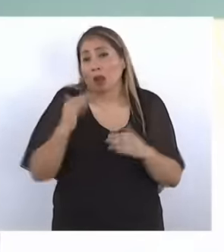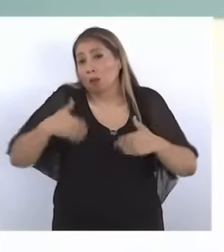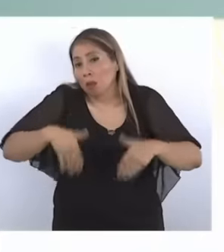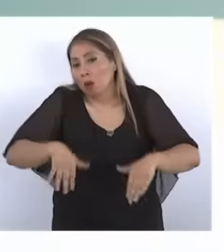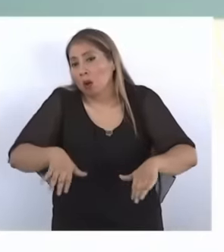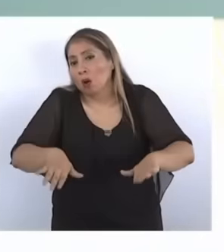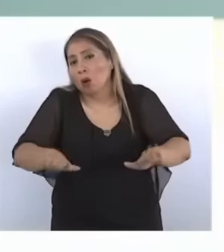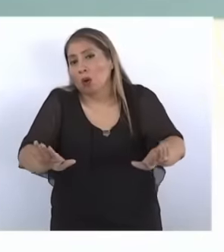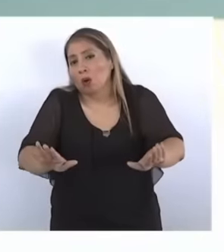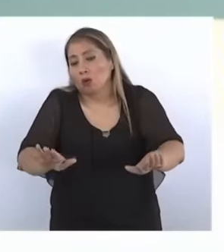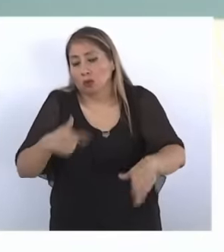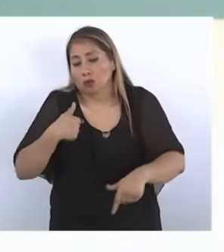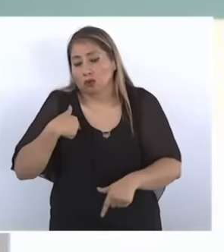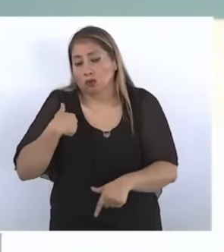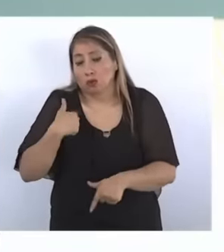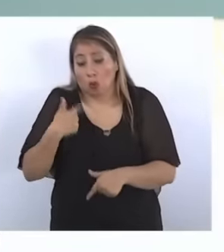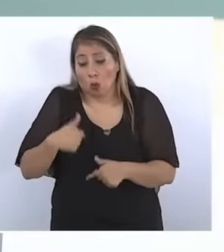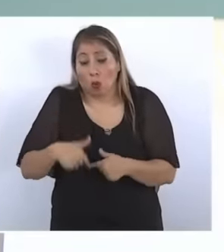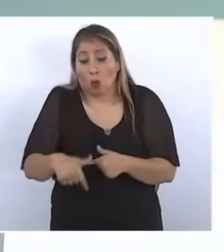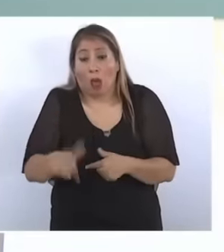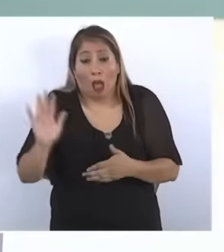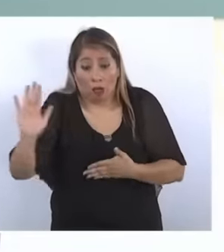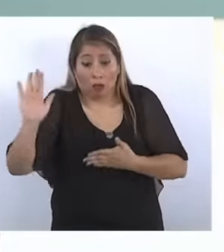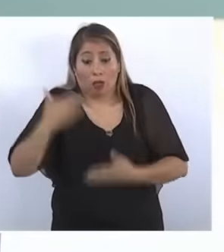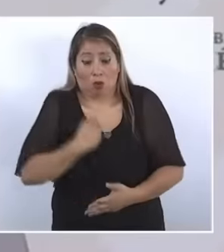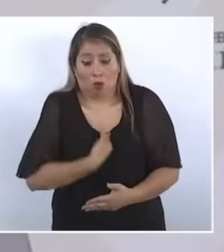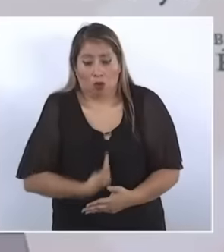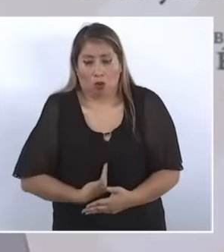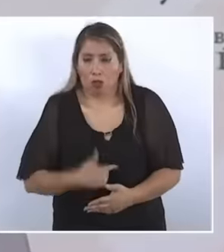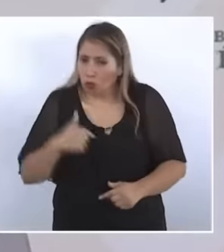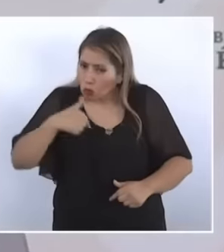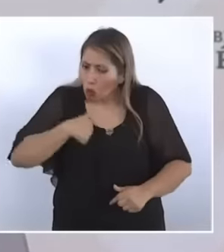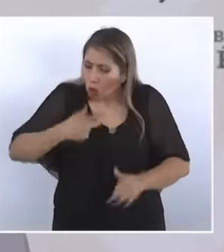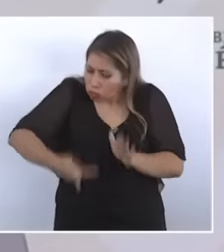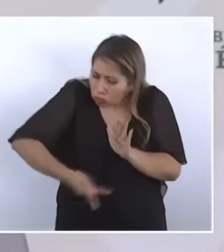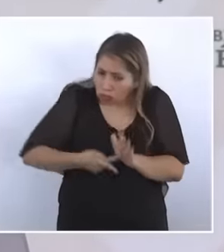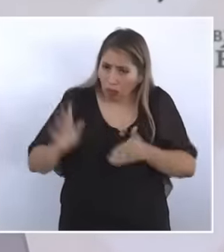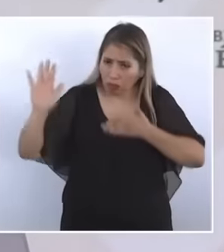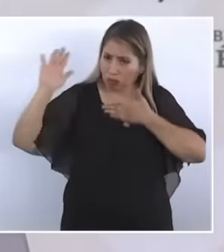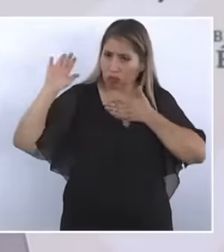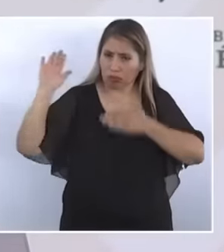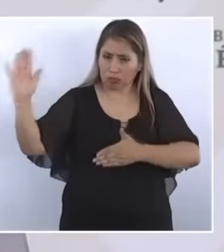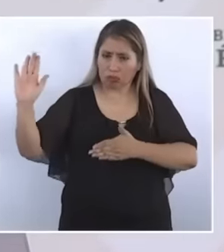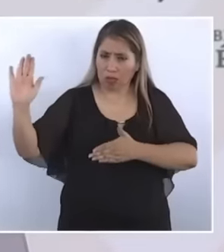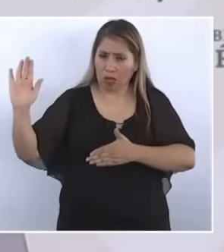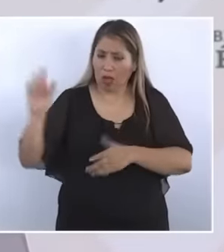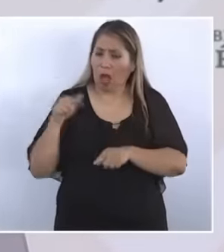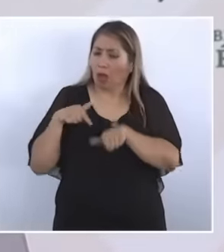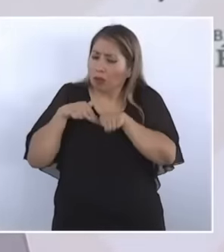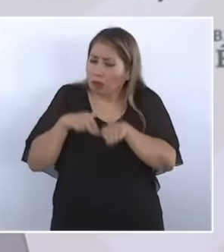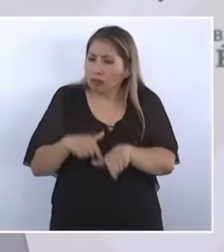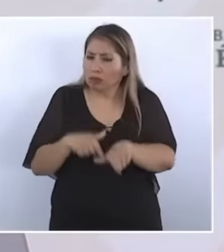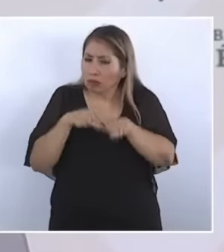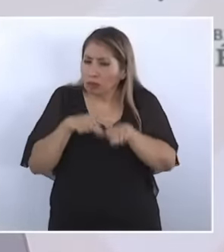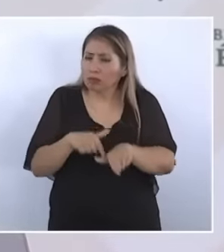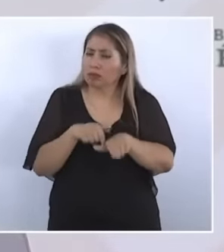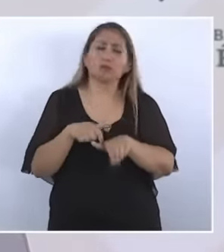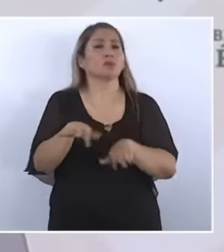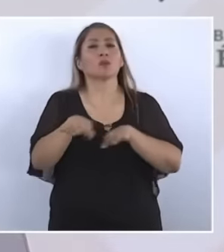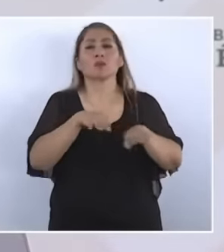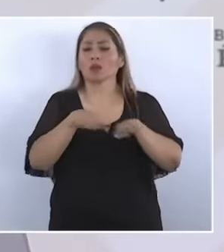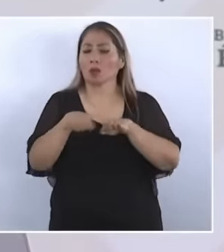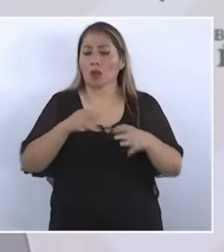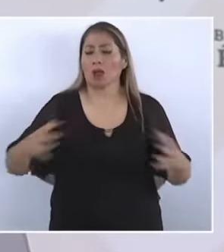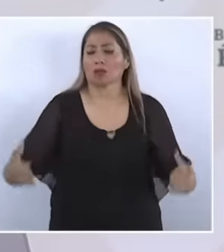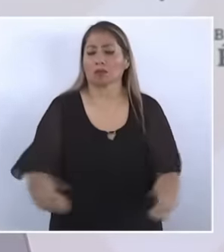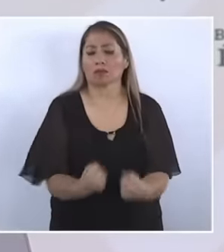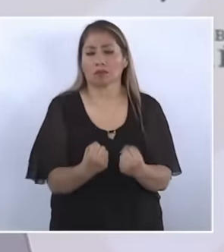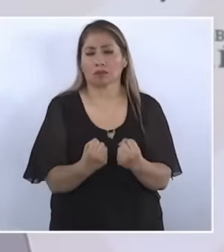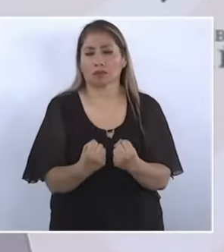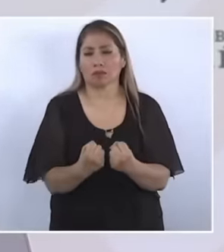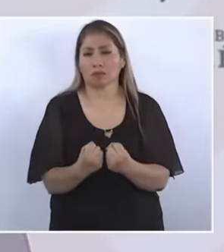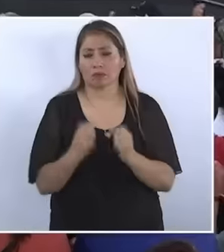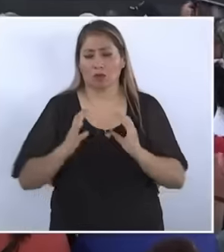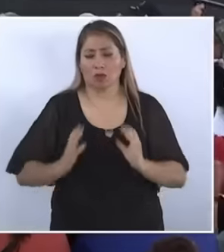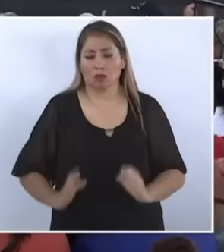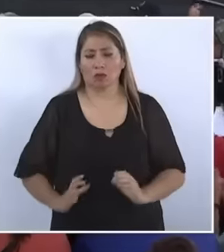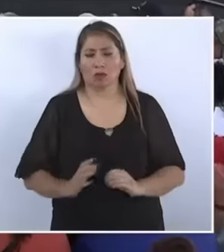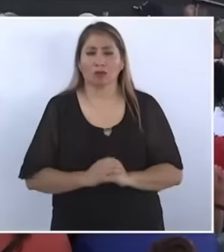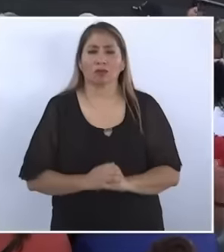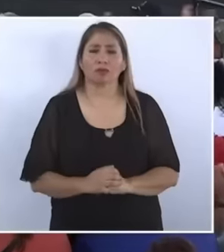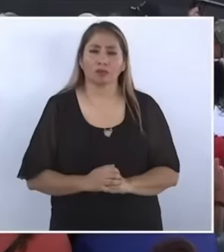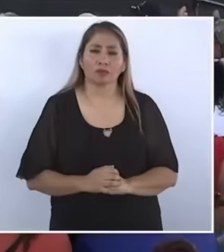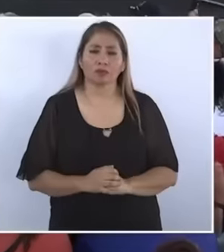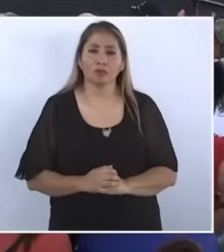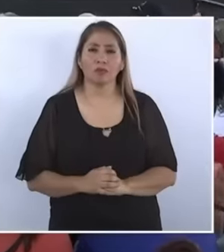now and the time I take office, I commit to you to continue them with the same will